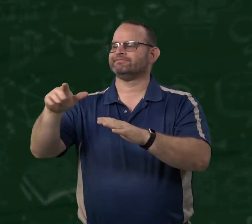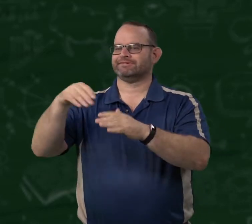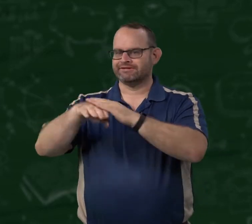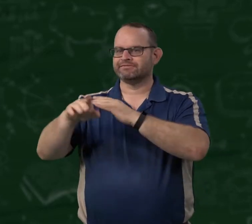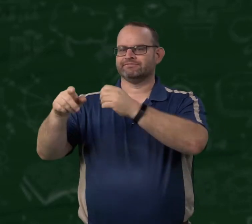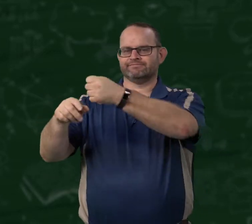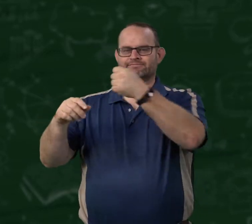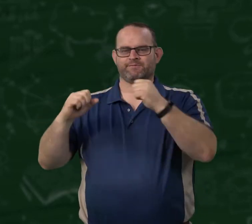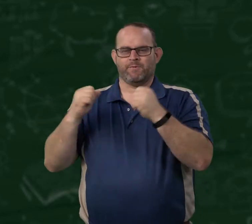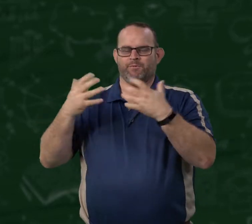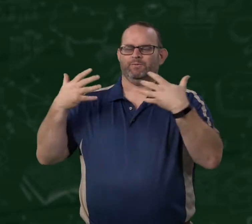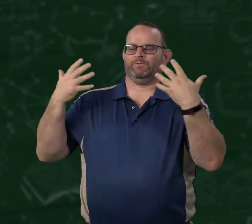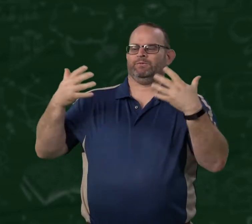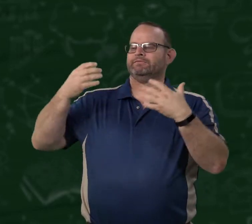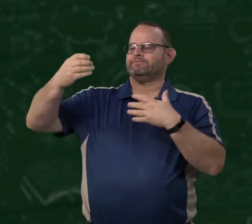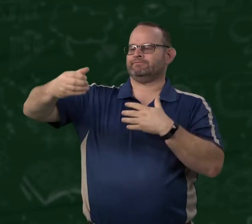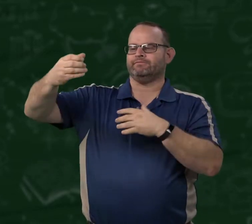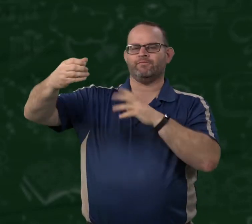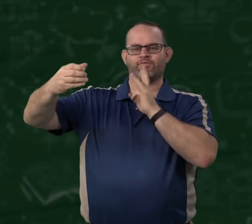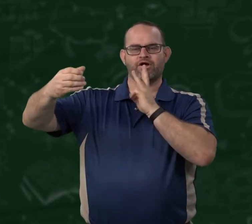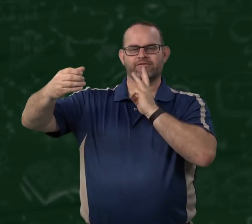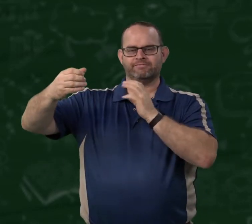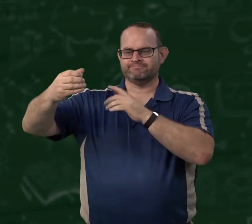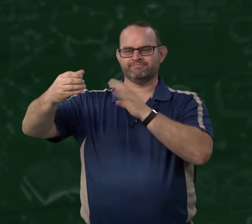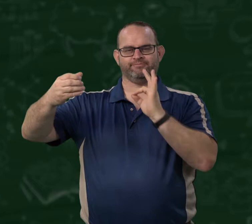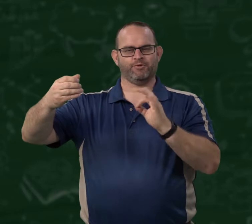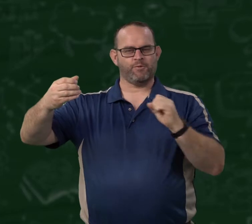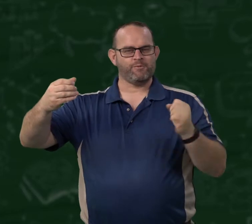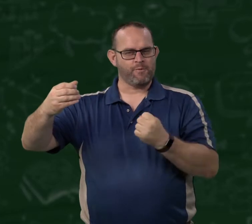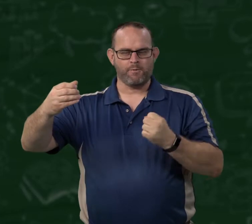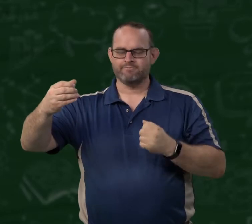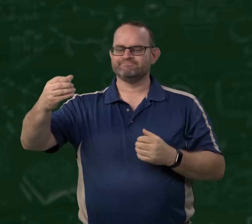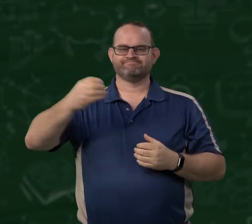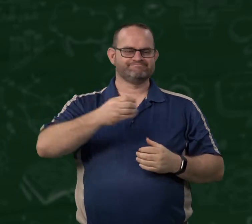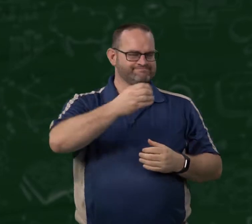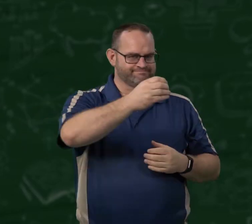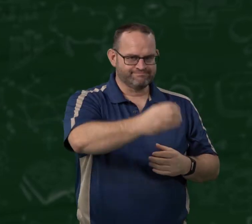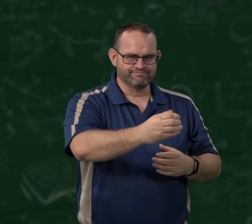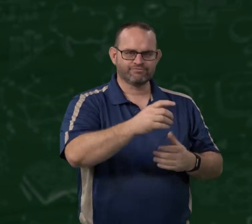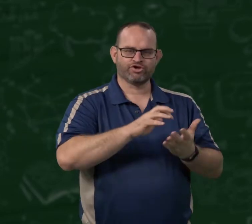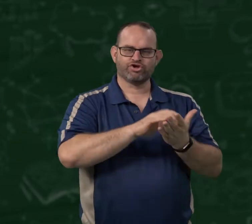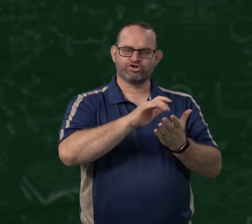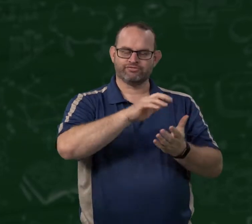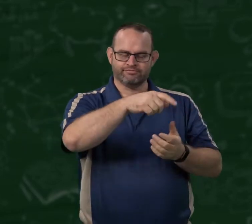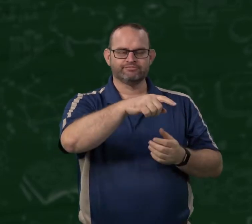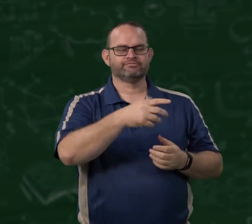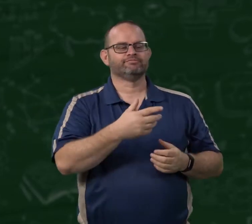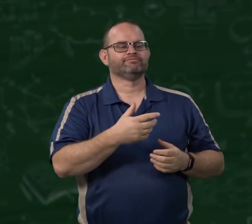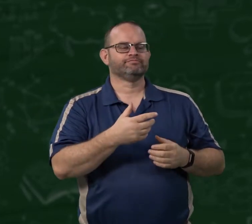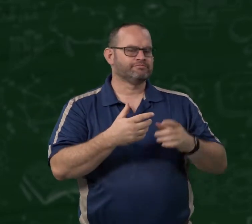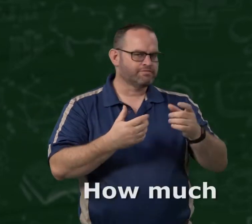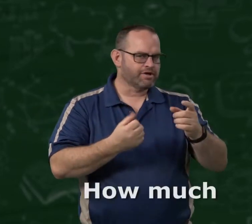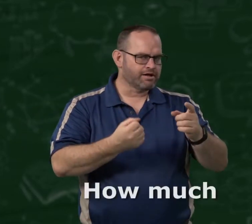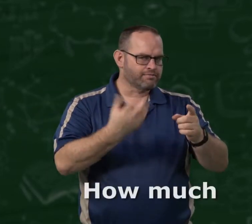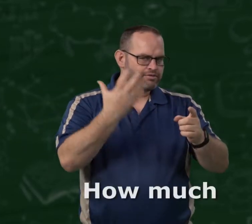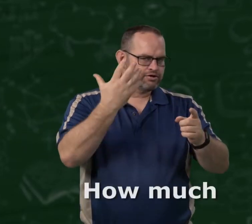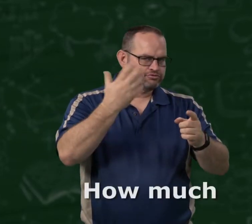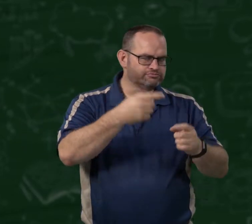You reach into the cooler and grab an ice-cold bottle of water. When you place it on the counter you ask the cashier how much it will cost.